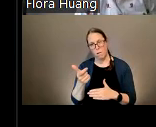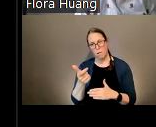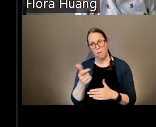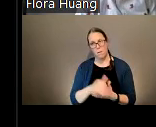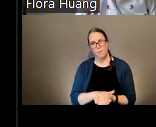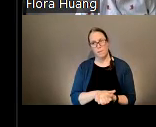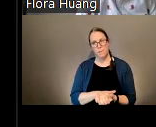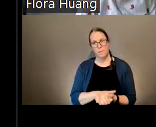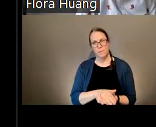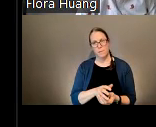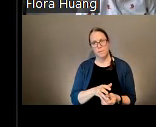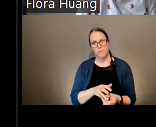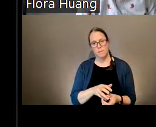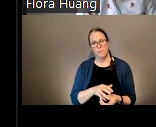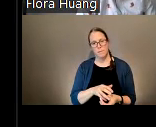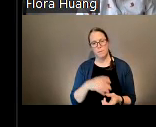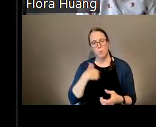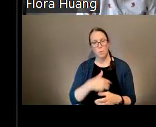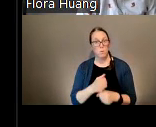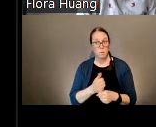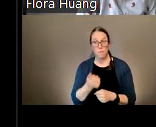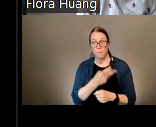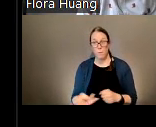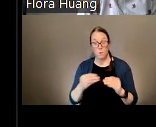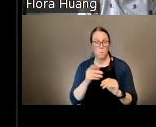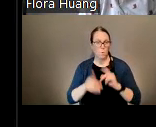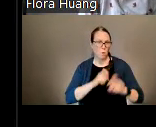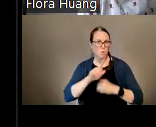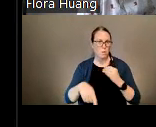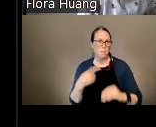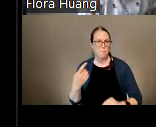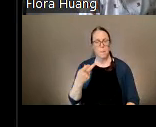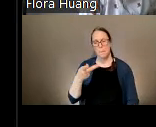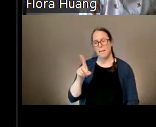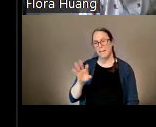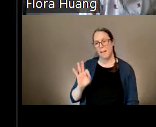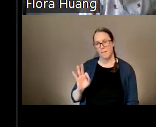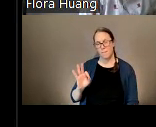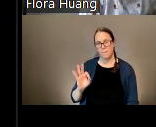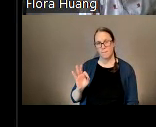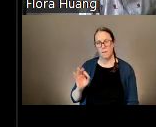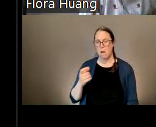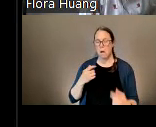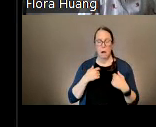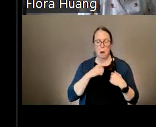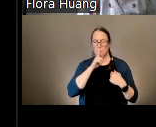we got a few more questions about PDFs, and I'm not really going to say a lot about PDFs.